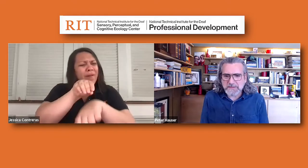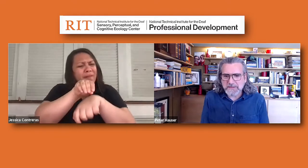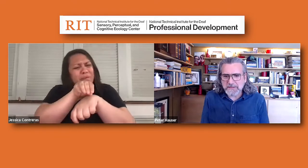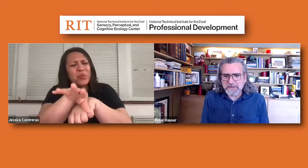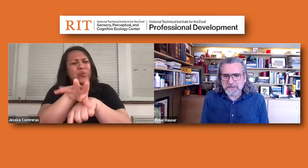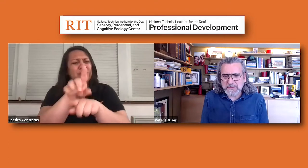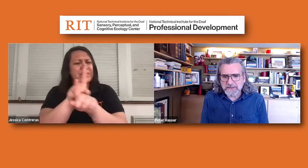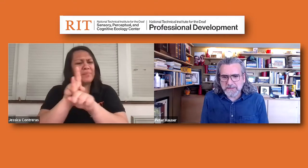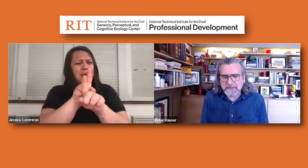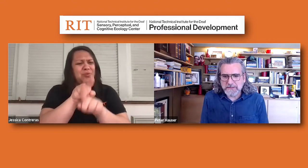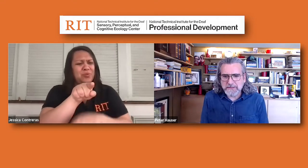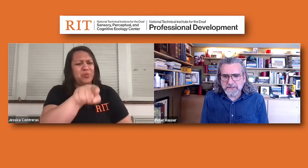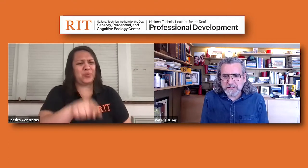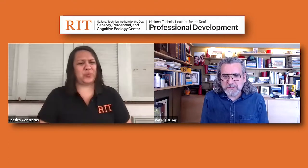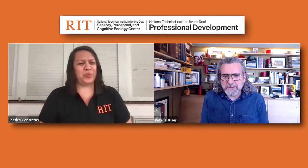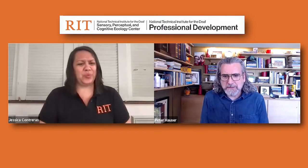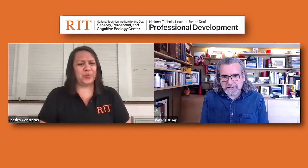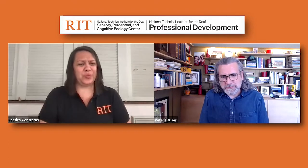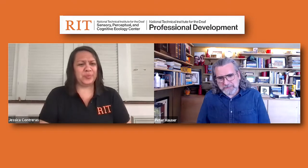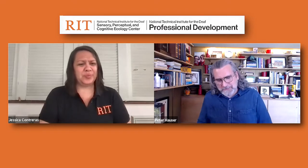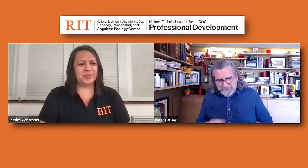and who influenced and mentored you along the way?